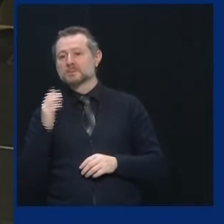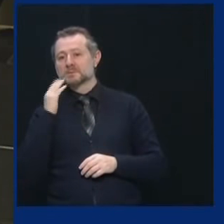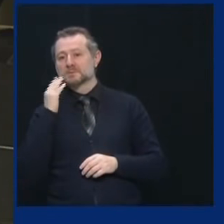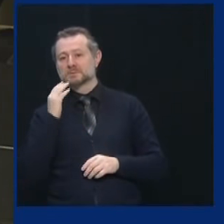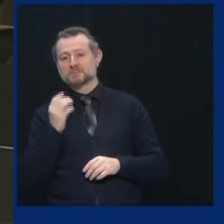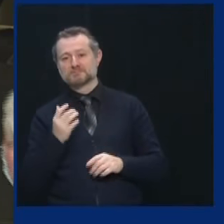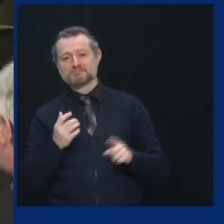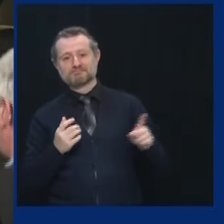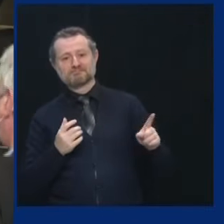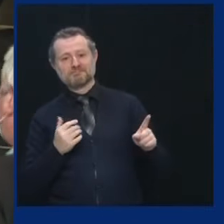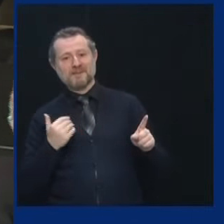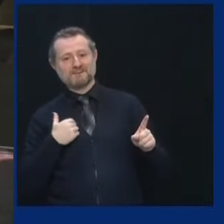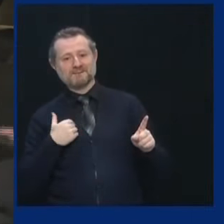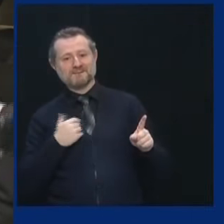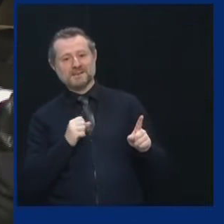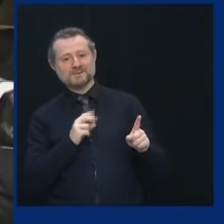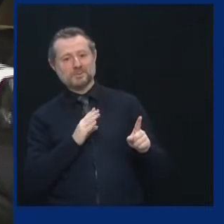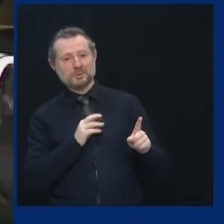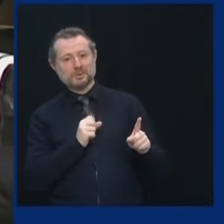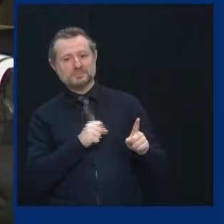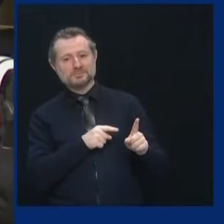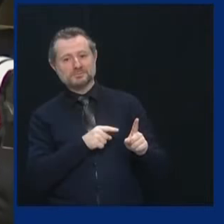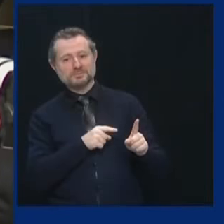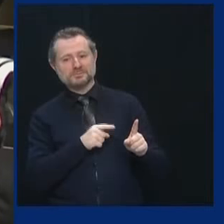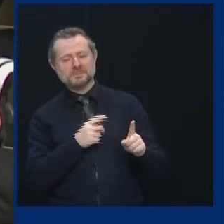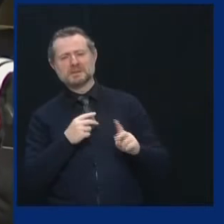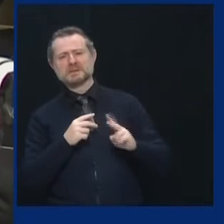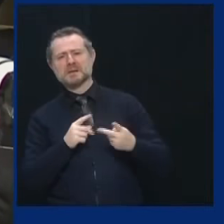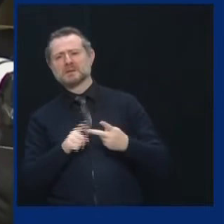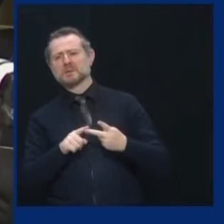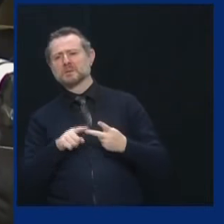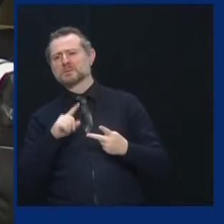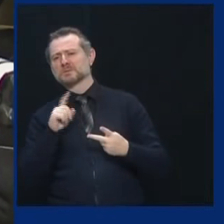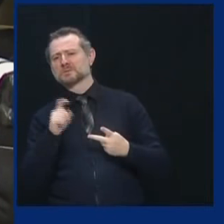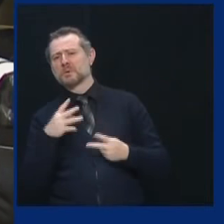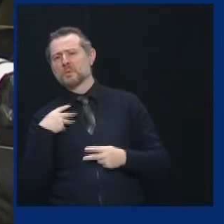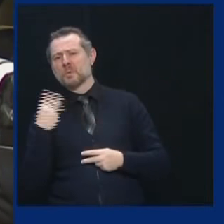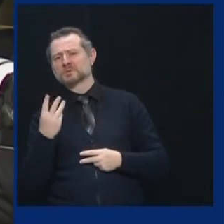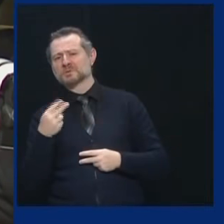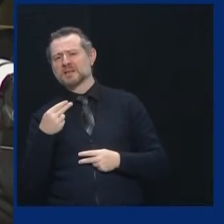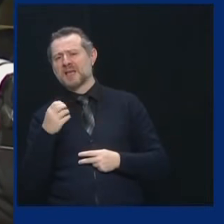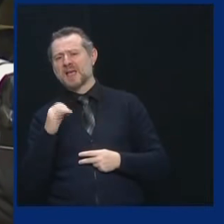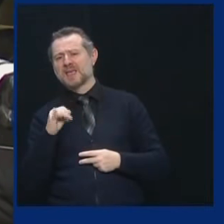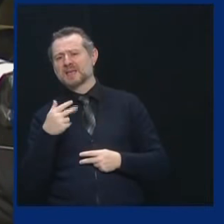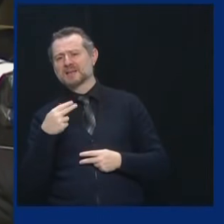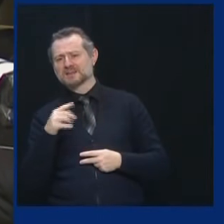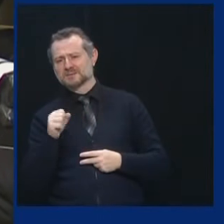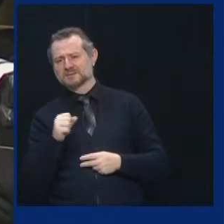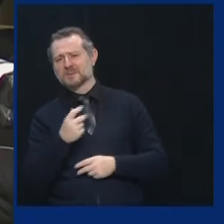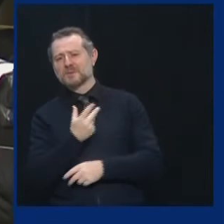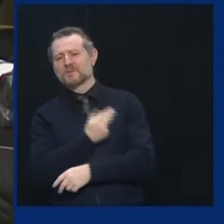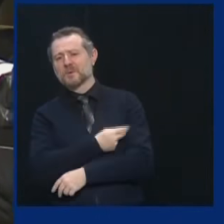AND THAT IS STILL OF CONCERN.